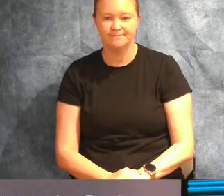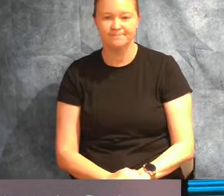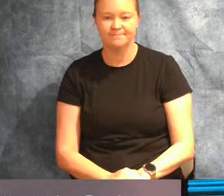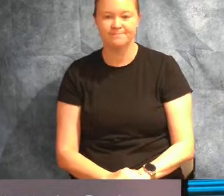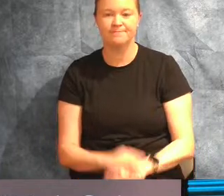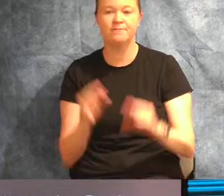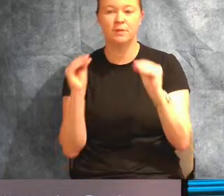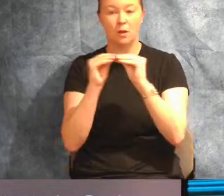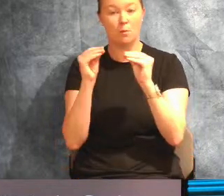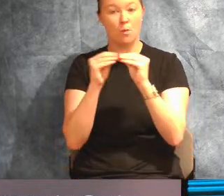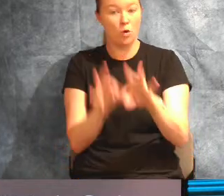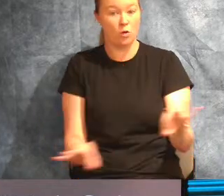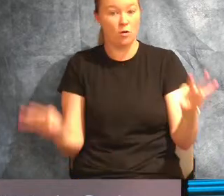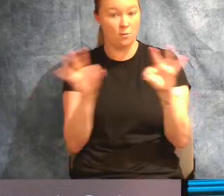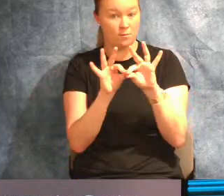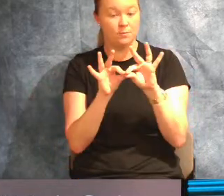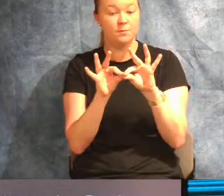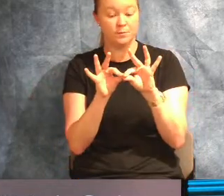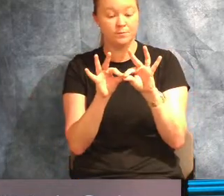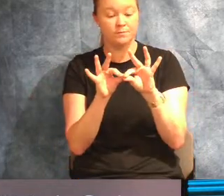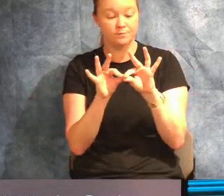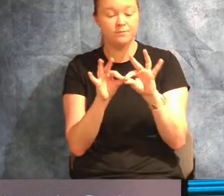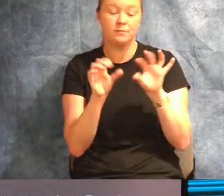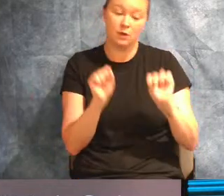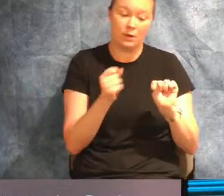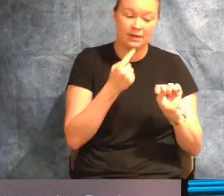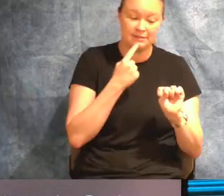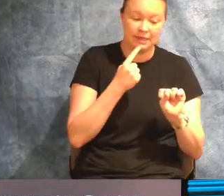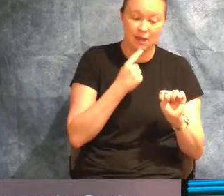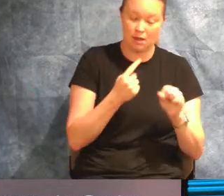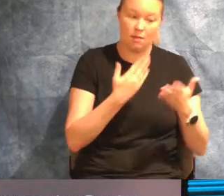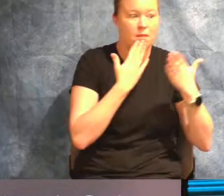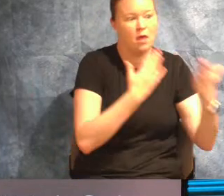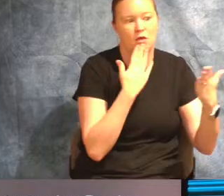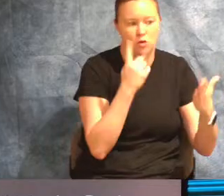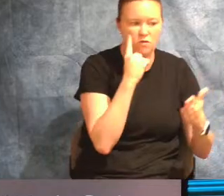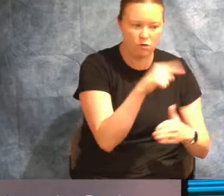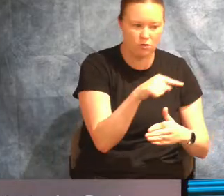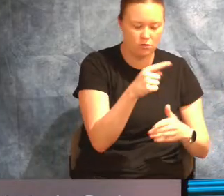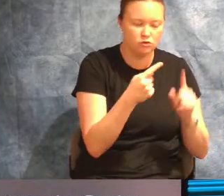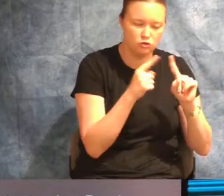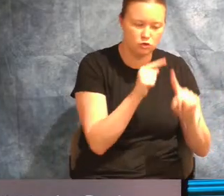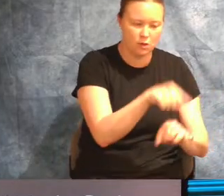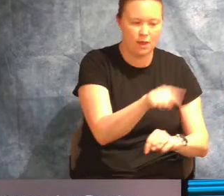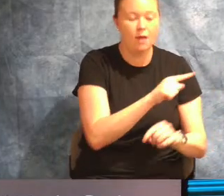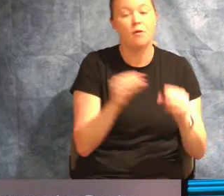more importantly and we say we had to say thank you to them but more importantly we have an annual